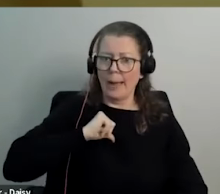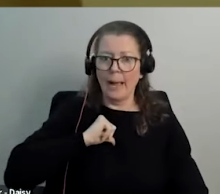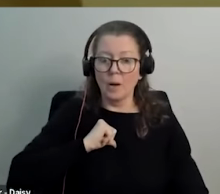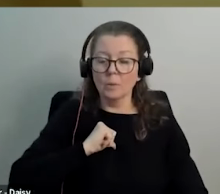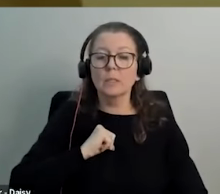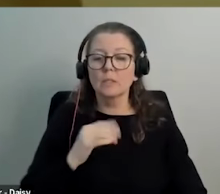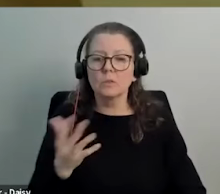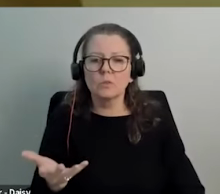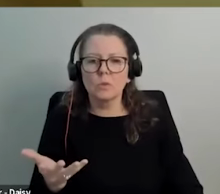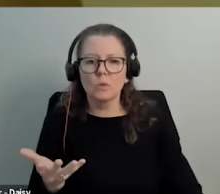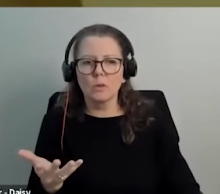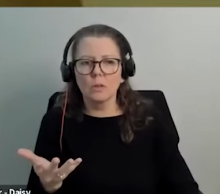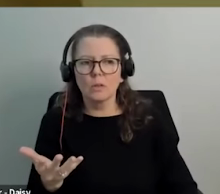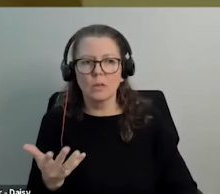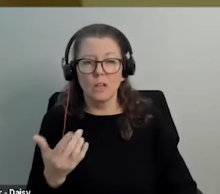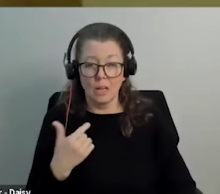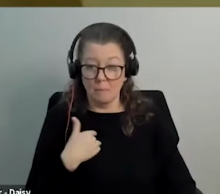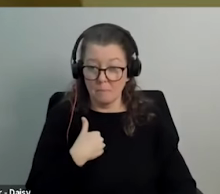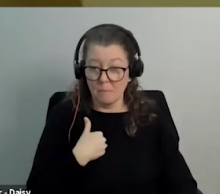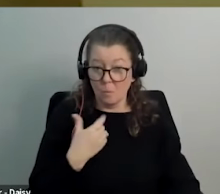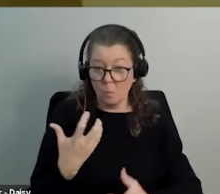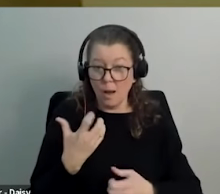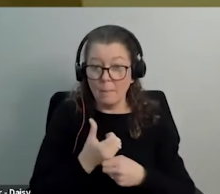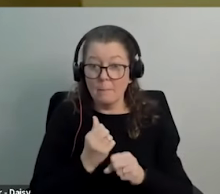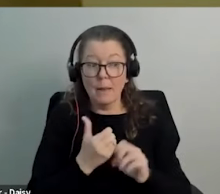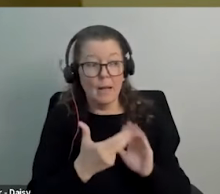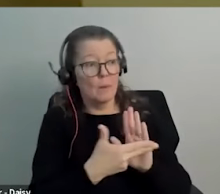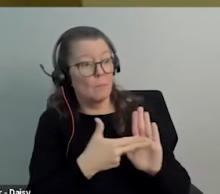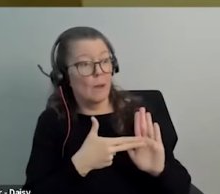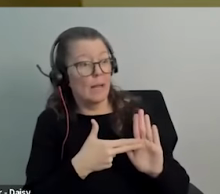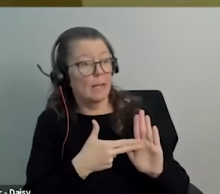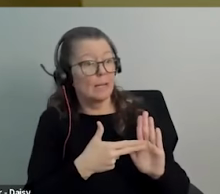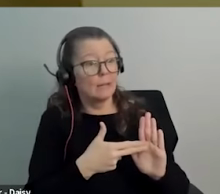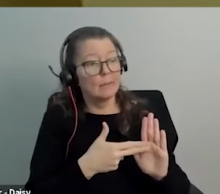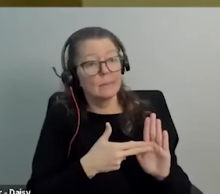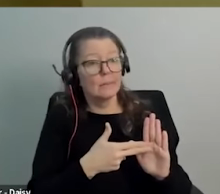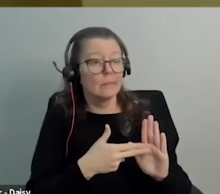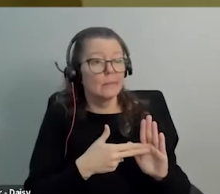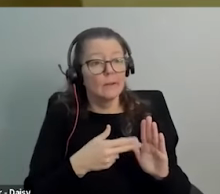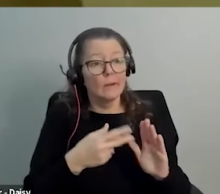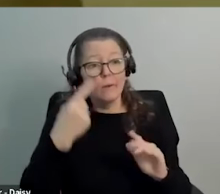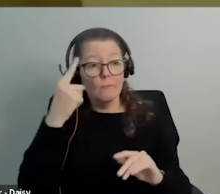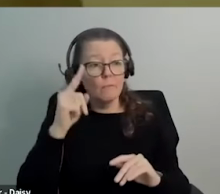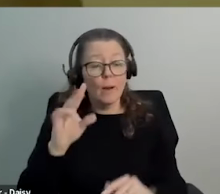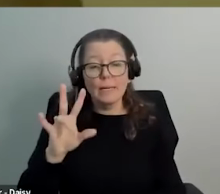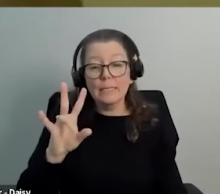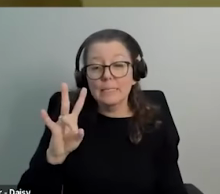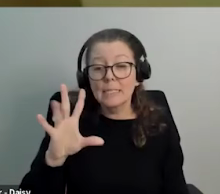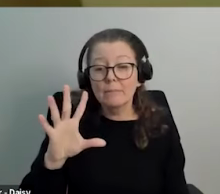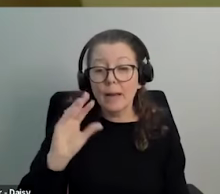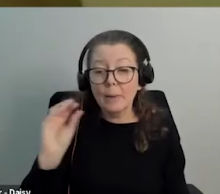and so do I wanna be the brand that is there for 75% of potential customers or 100%?